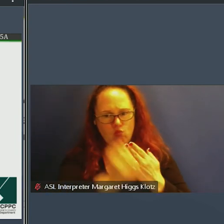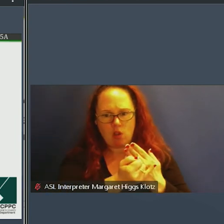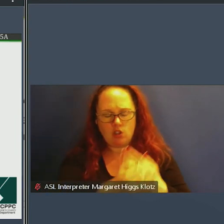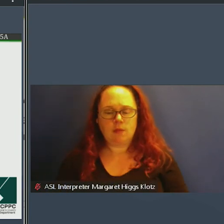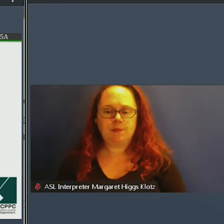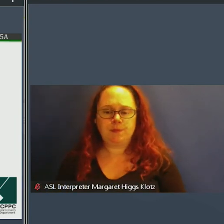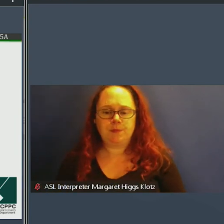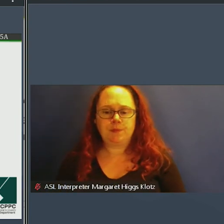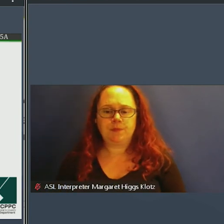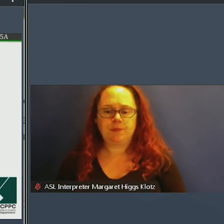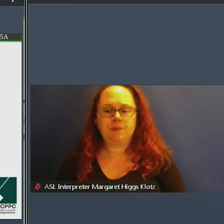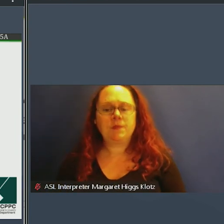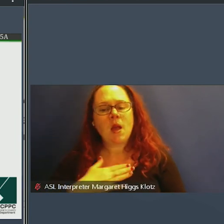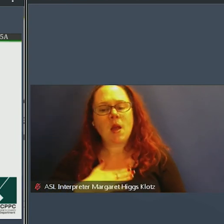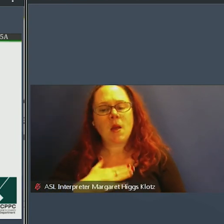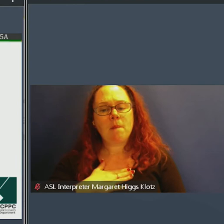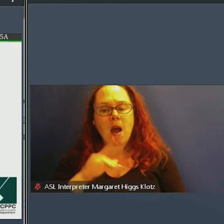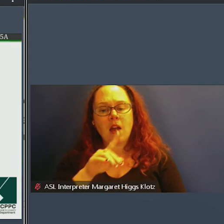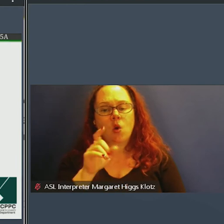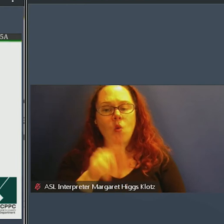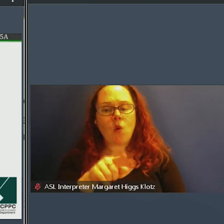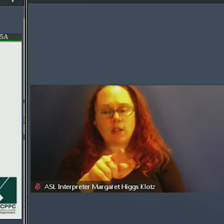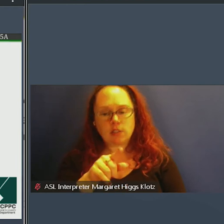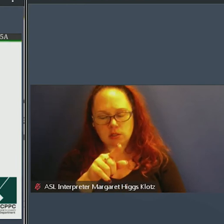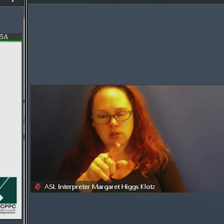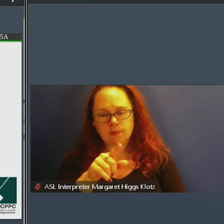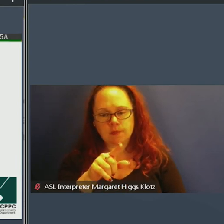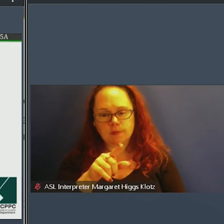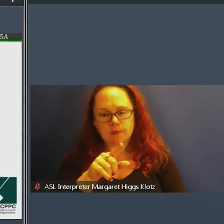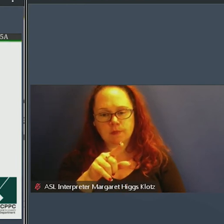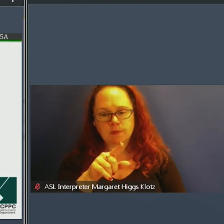My question generally was more of an ending kind of question